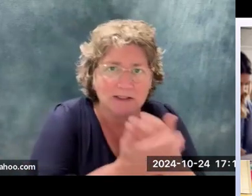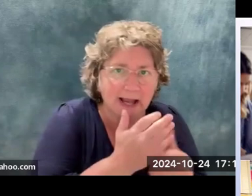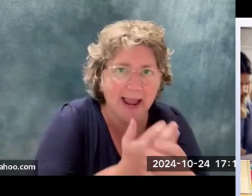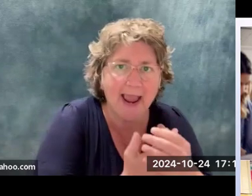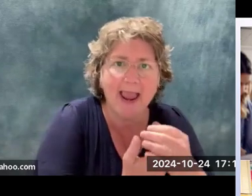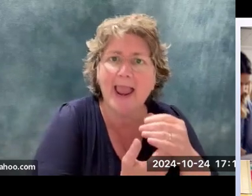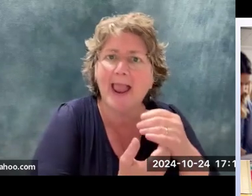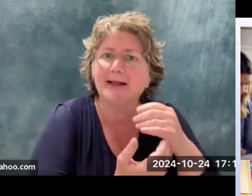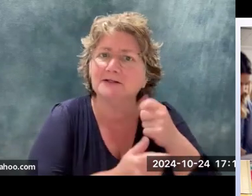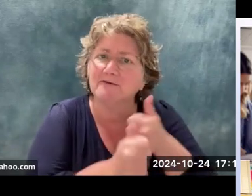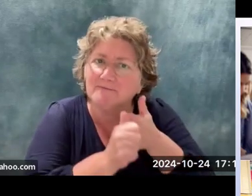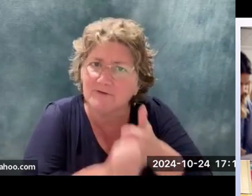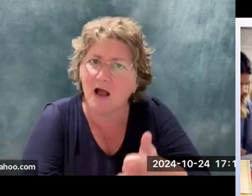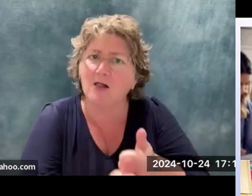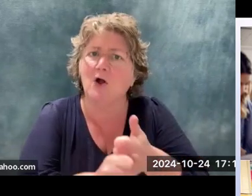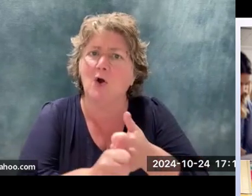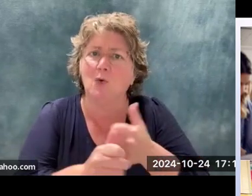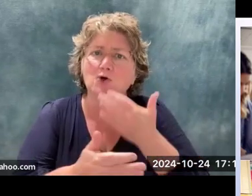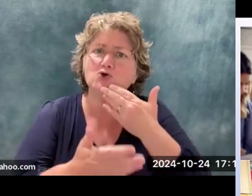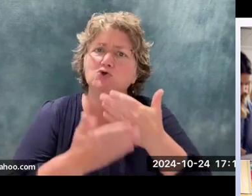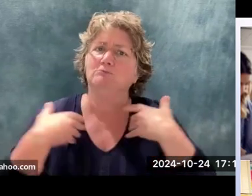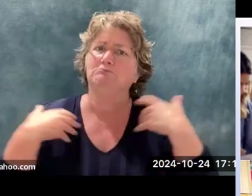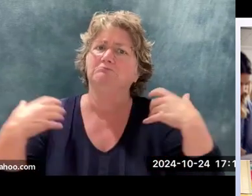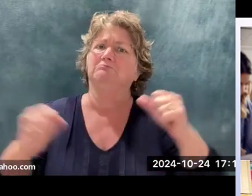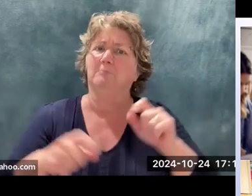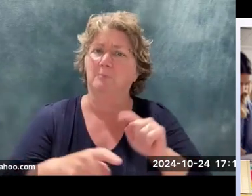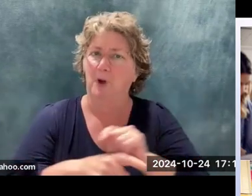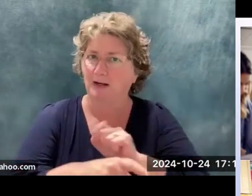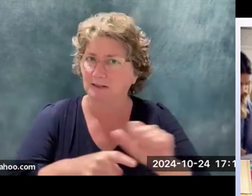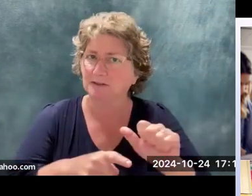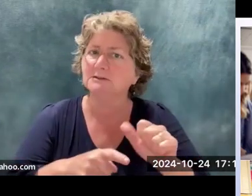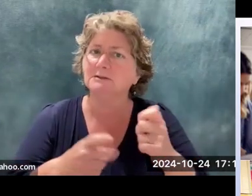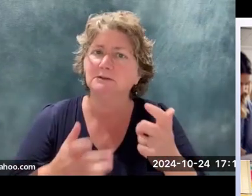And we have an obligation for education and